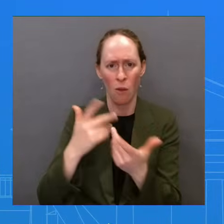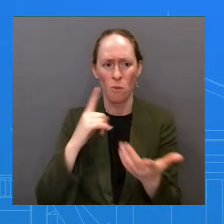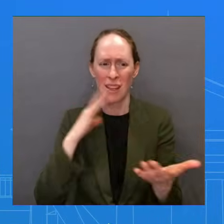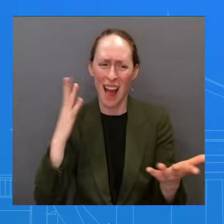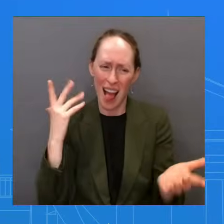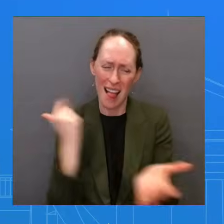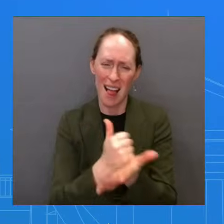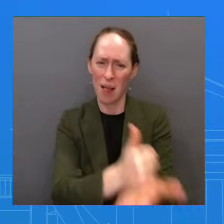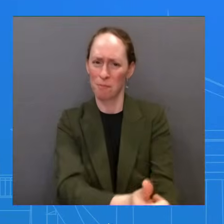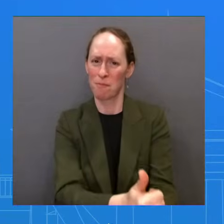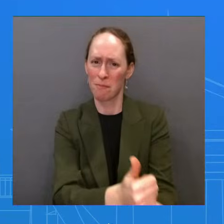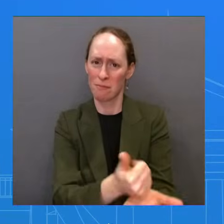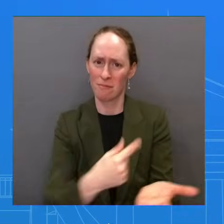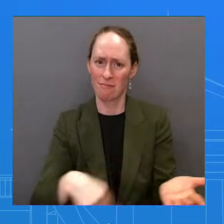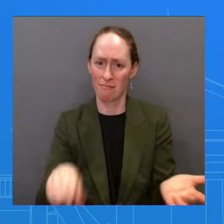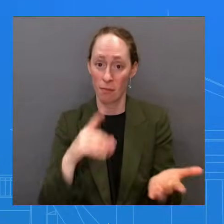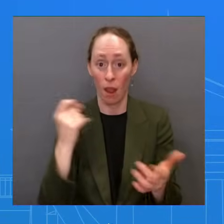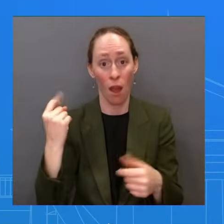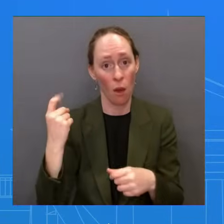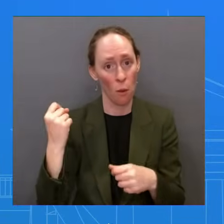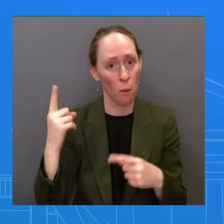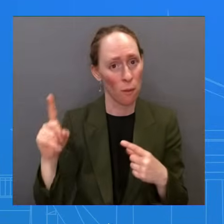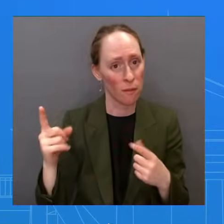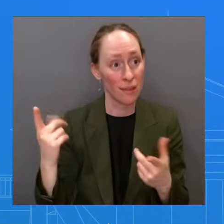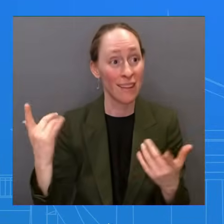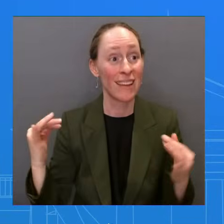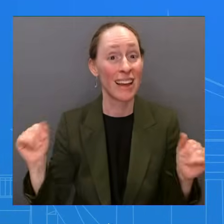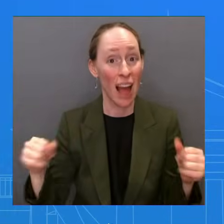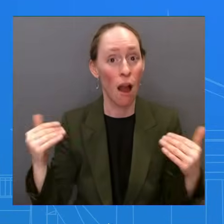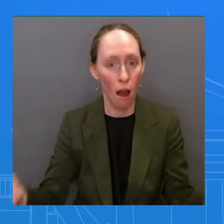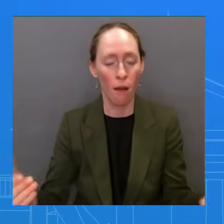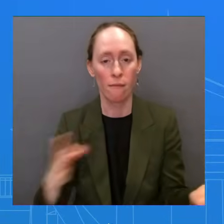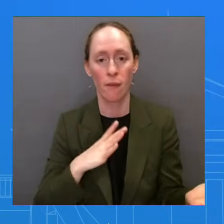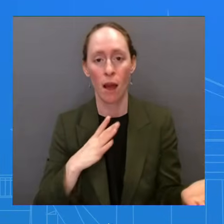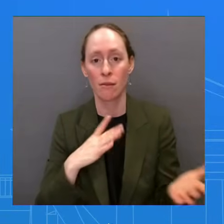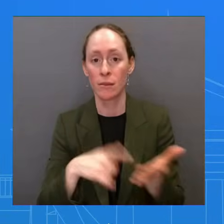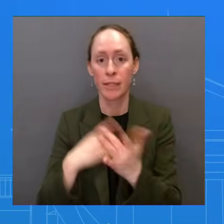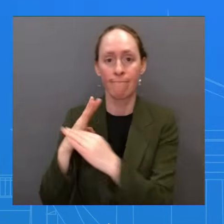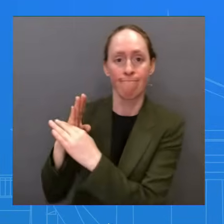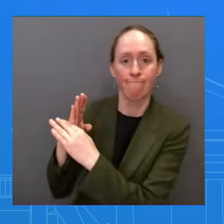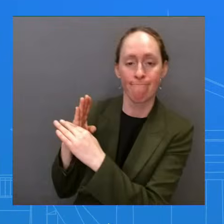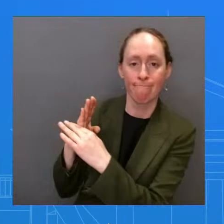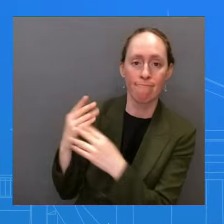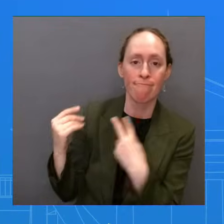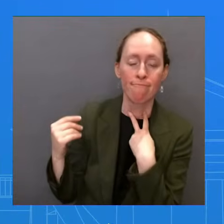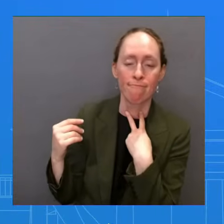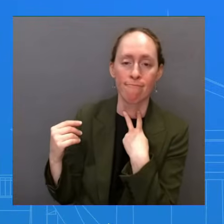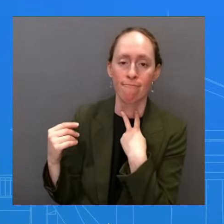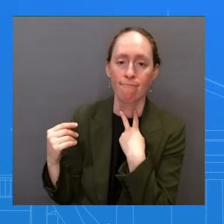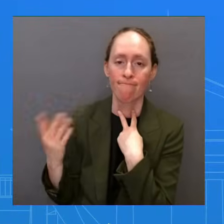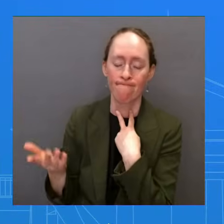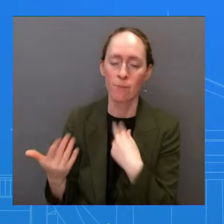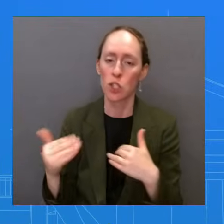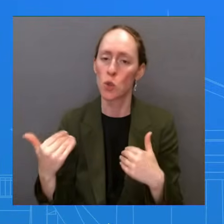As access and security permit, U.S.-funded humanitarian partners are present on the borders and working with local authorities